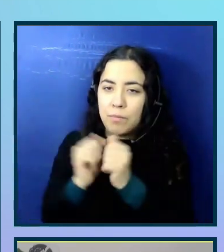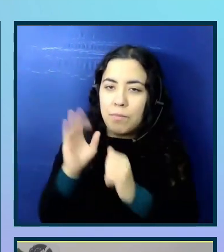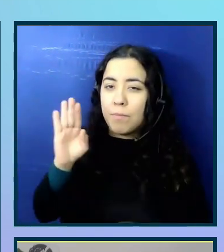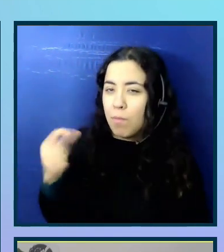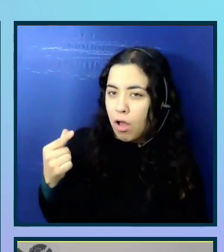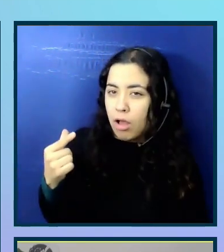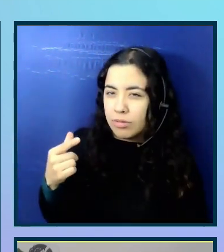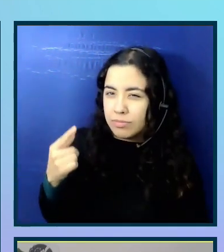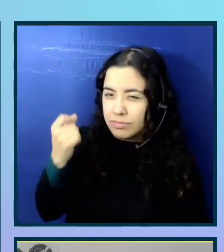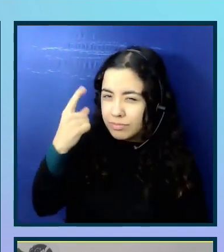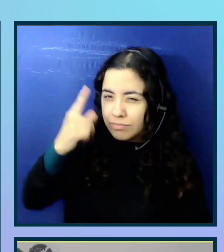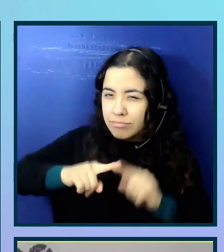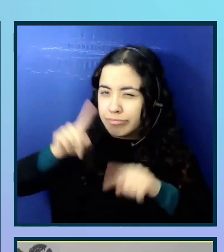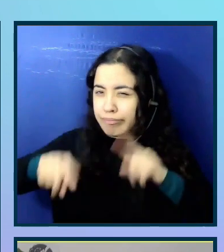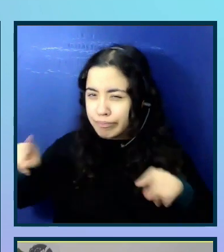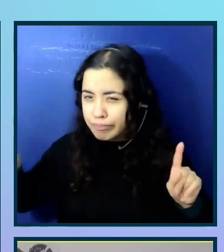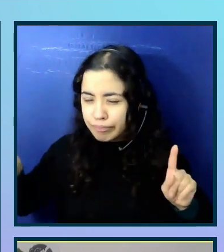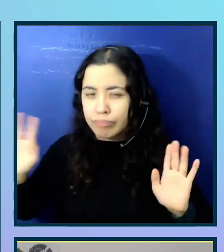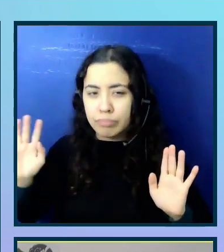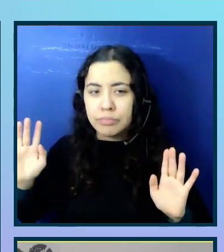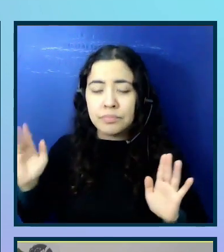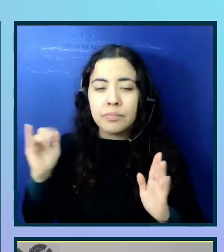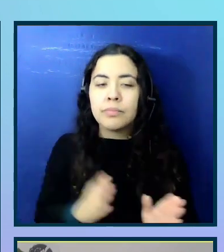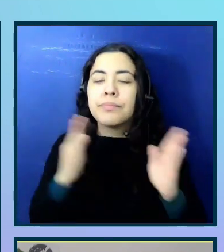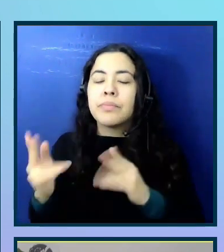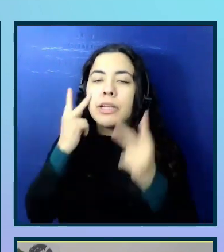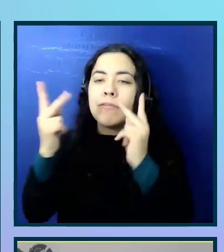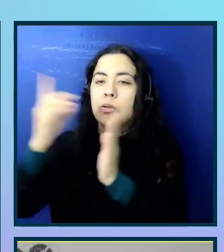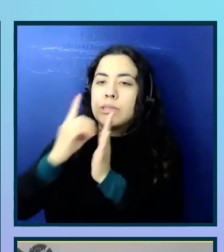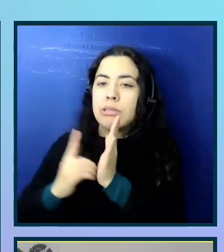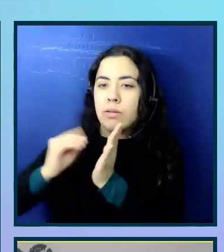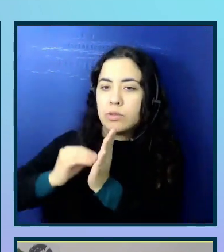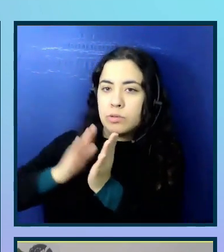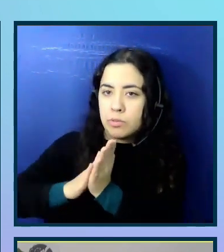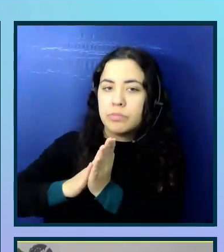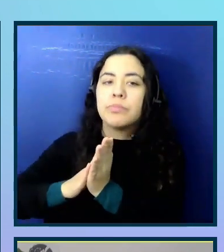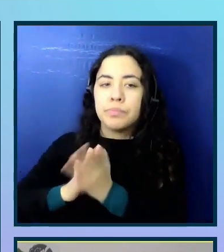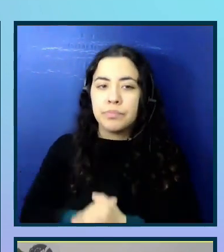So let's start with visual design documentation. The first thing designer can document